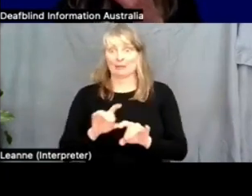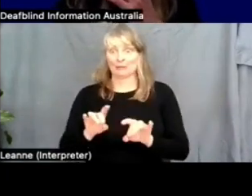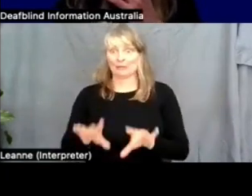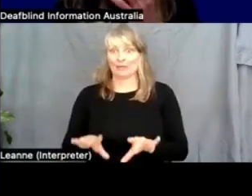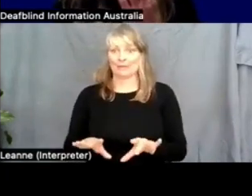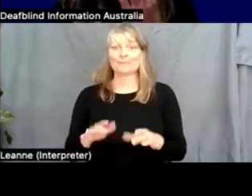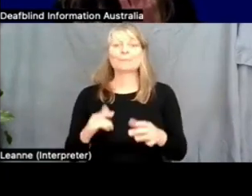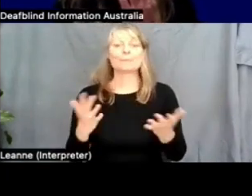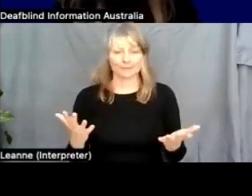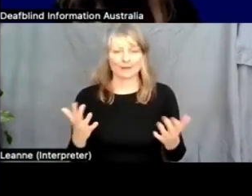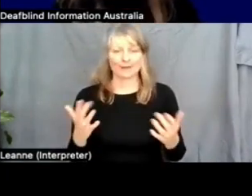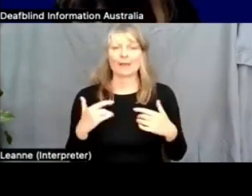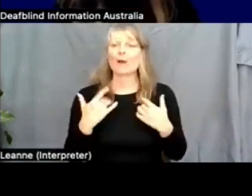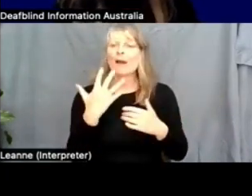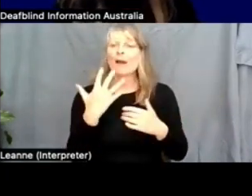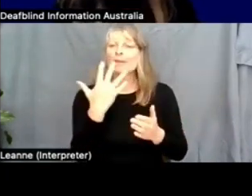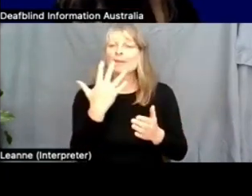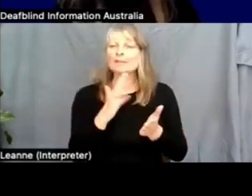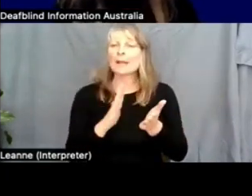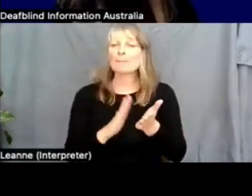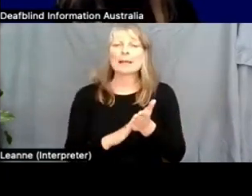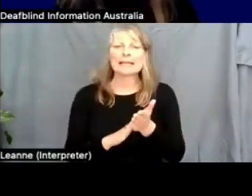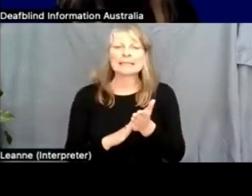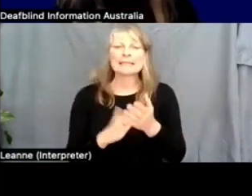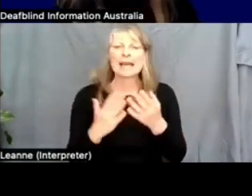I'm thinking with the last quarter of an hour or so, you can probably get rid of the slide, but I'll